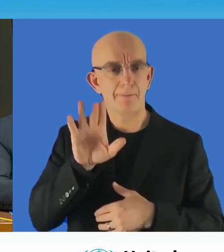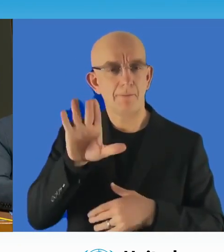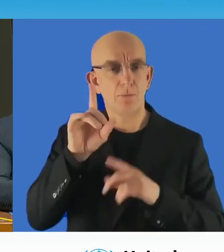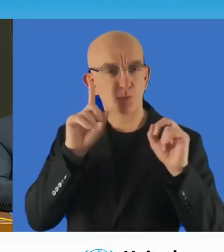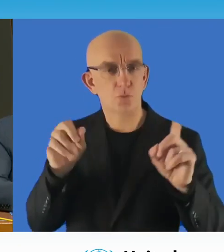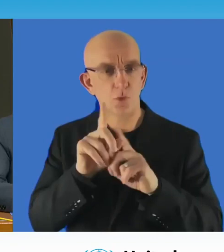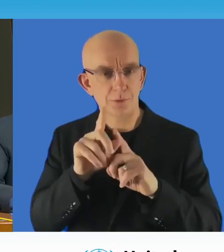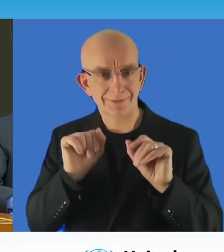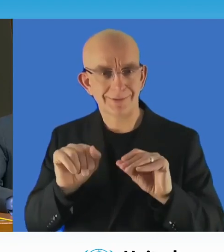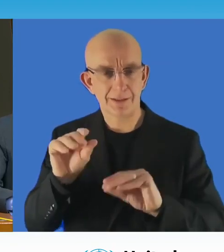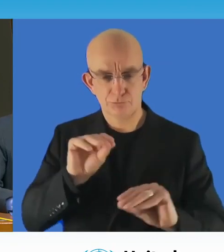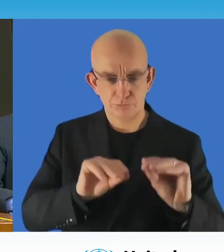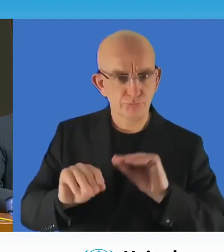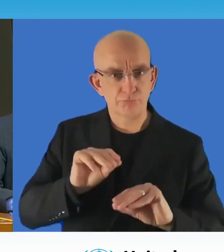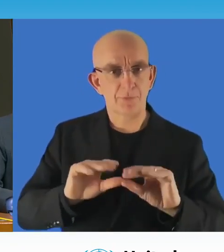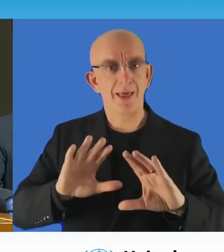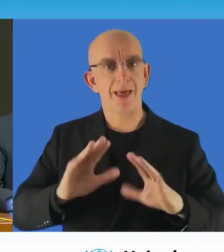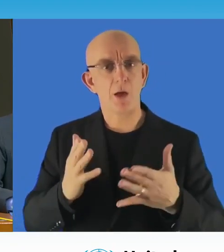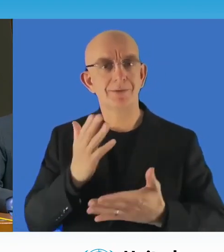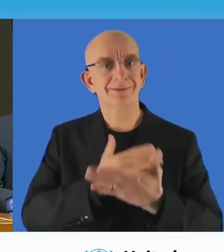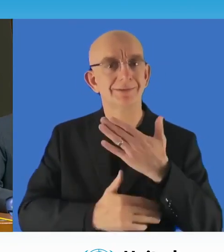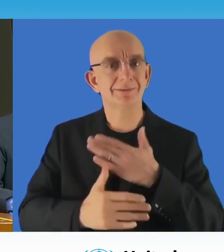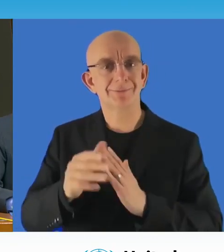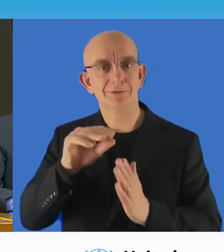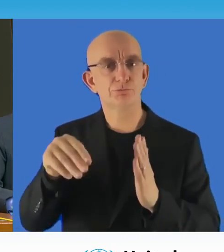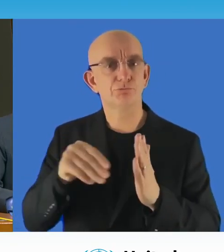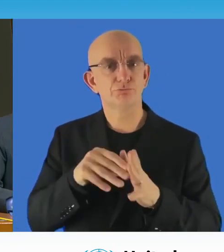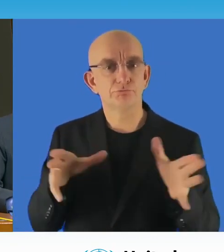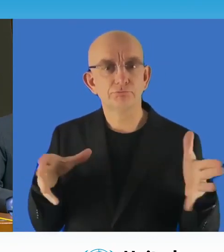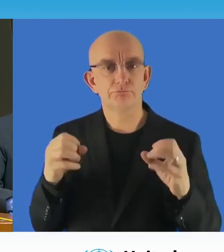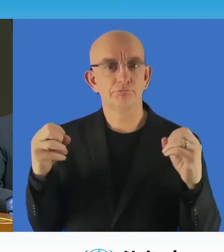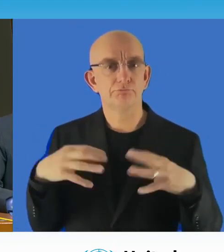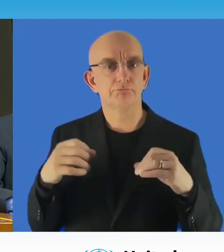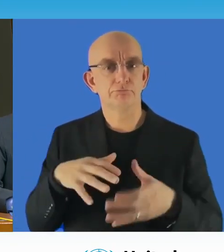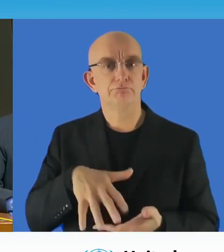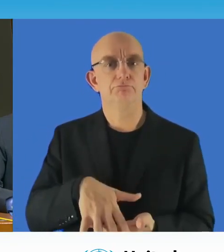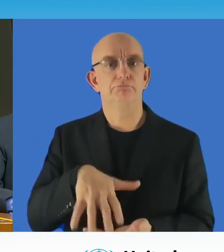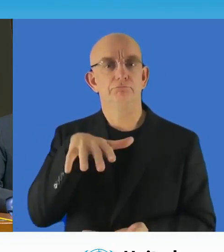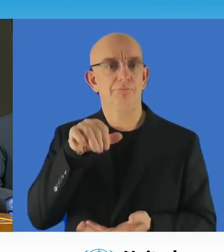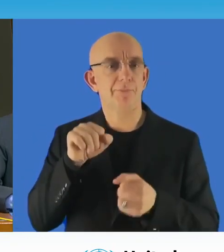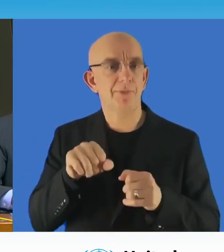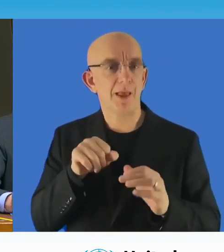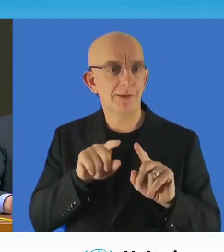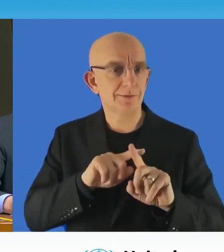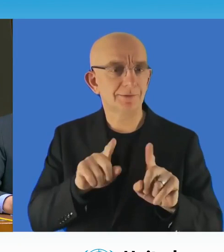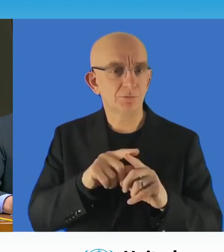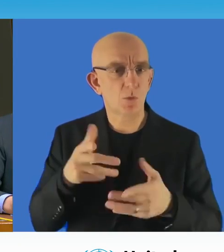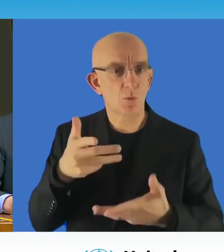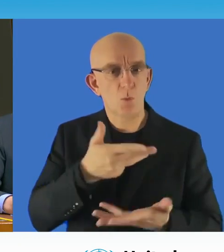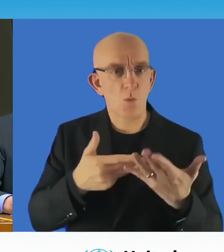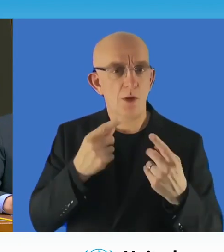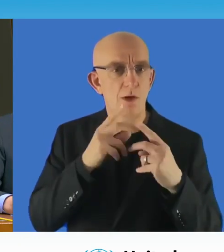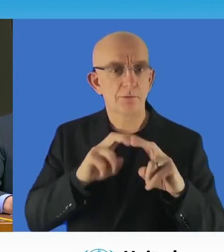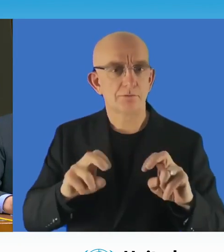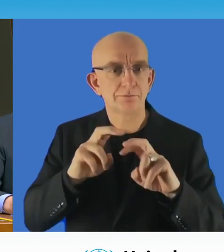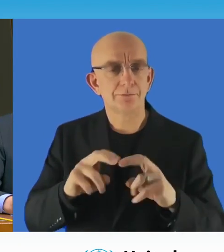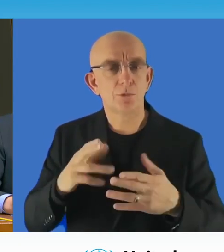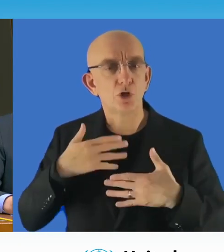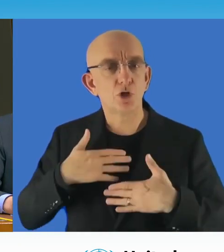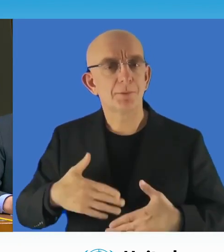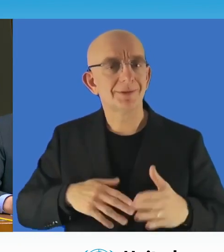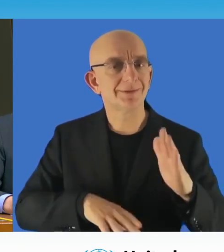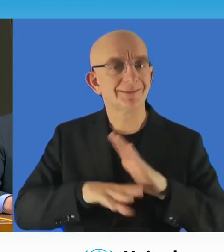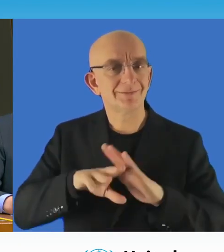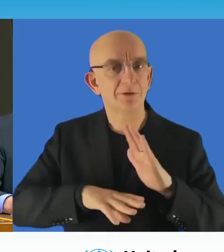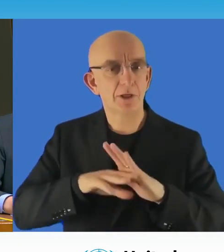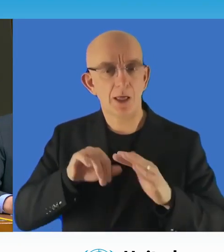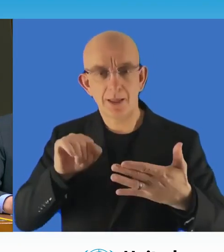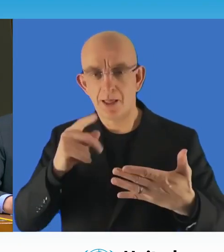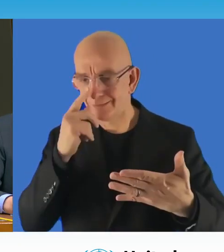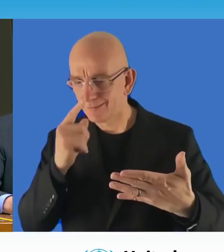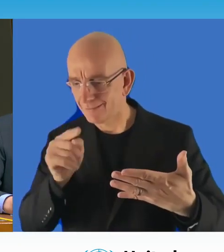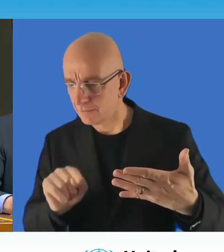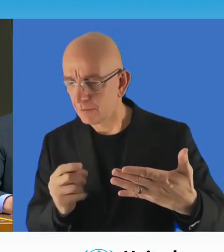human development indicators and sectors this Hub will collate Aggregate and catalog multiple data